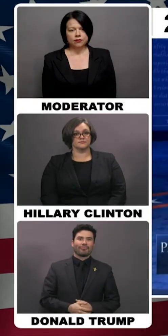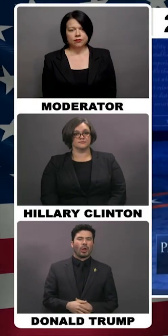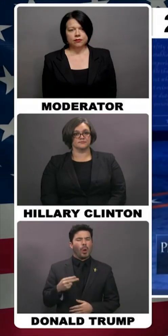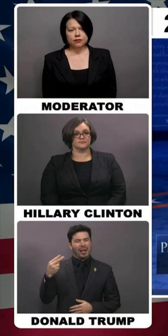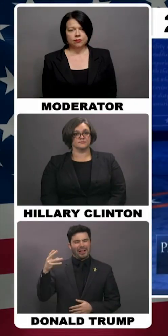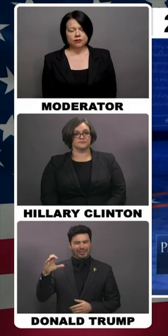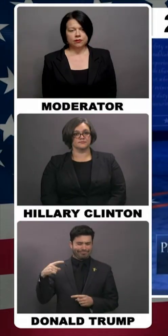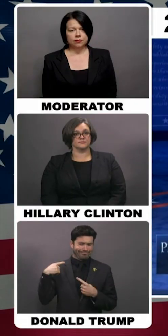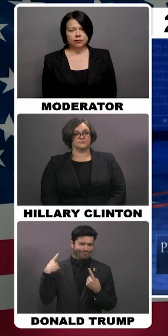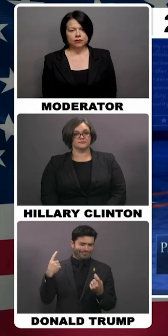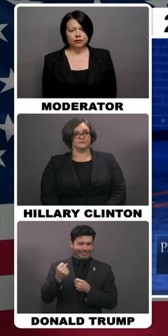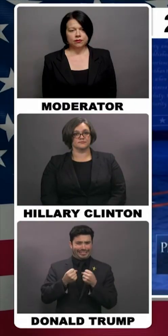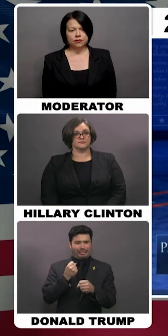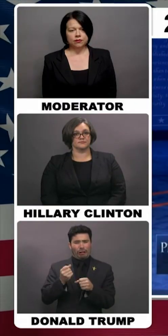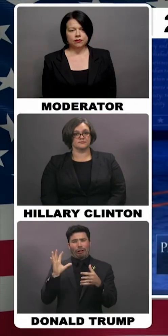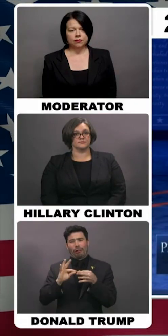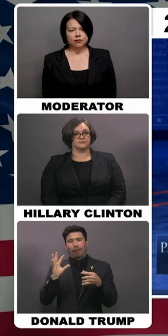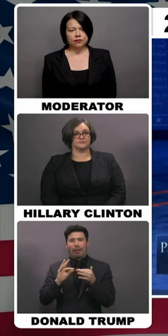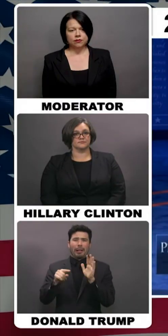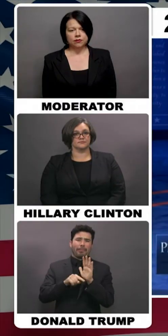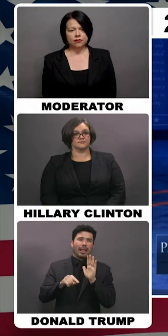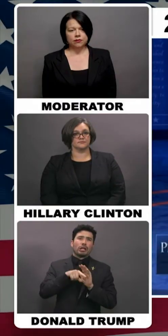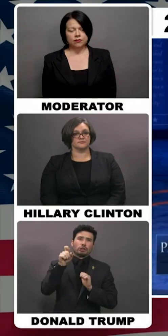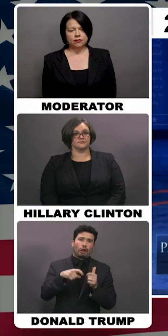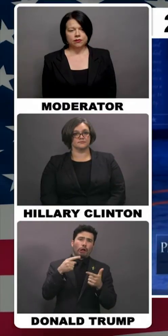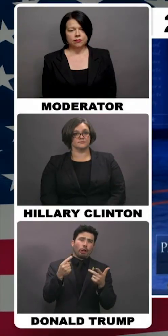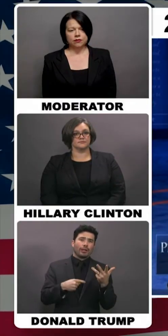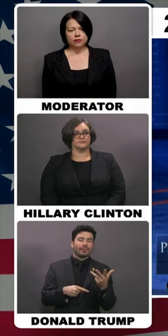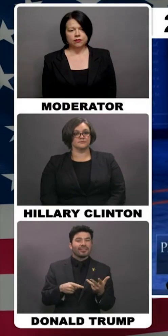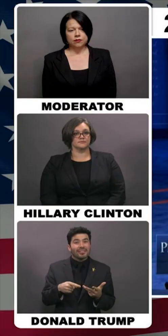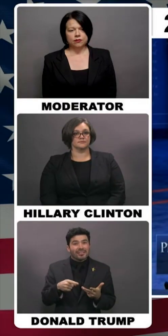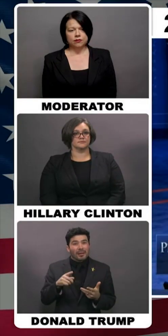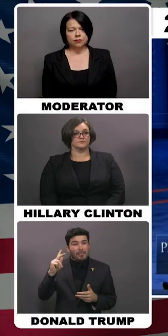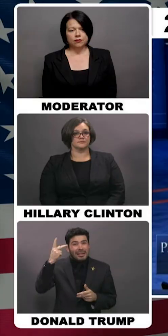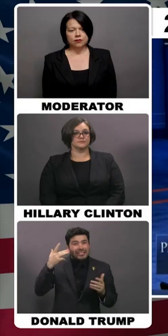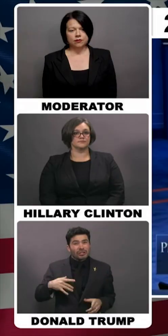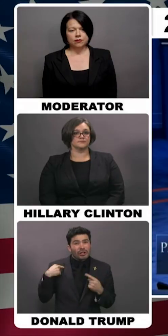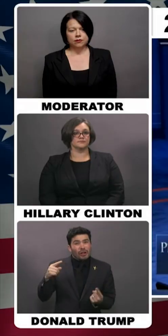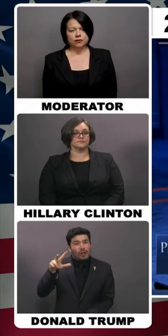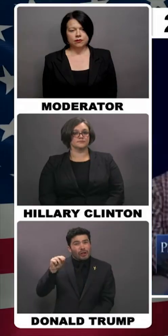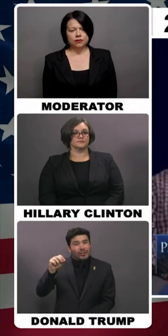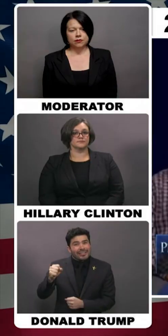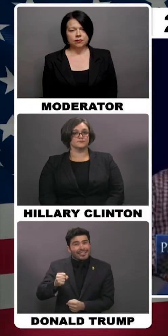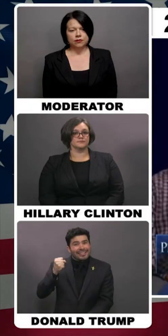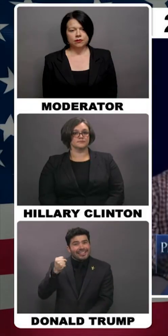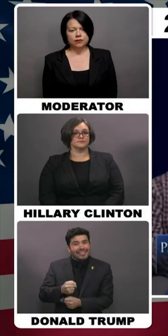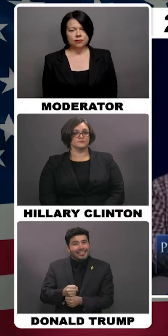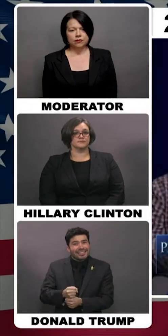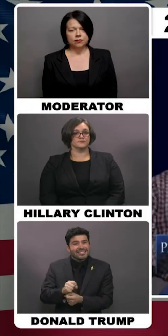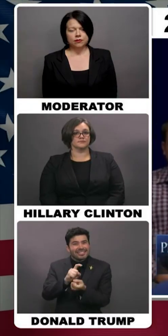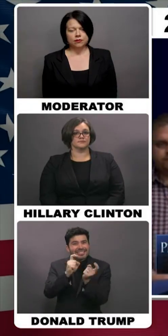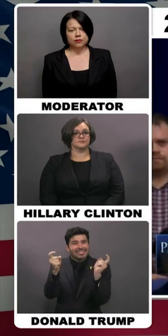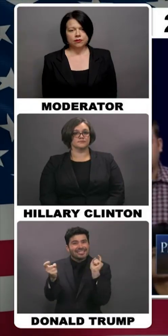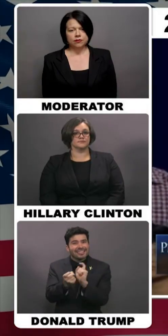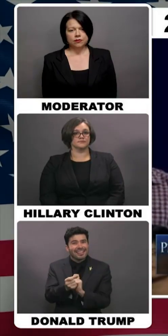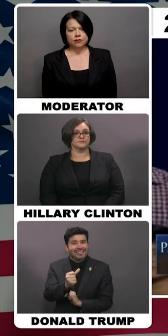I wish you've done this. But she's been there for 30 years. She's been doing this stuff. She never changed. And she never will change. She never will change.